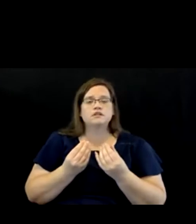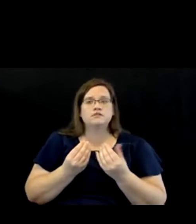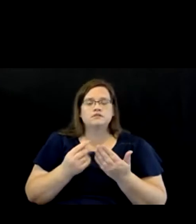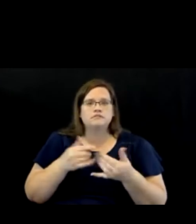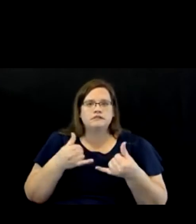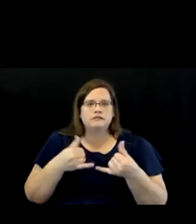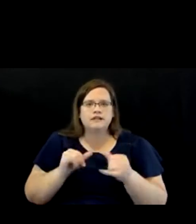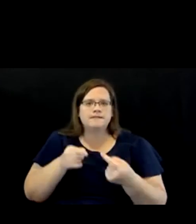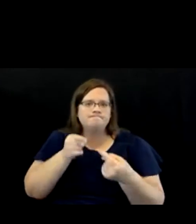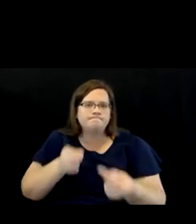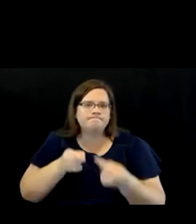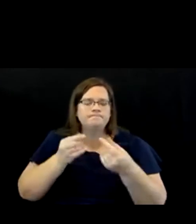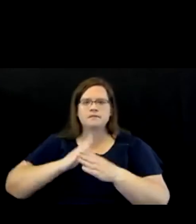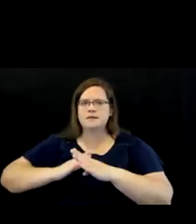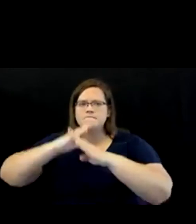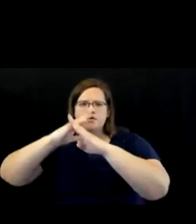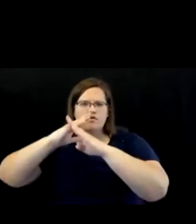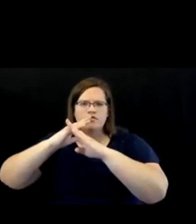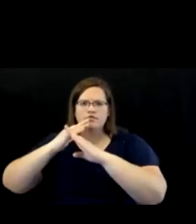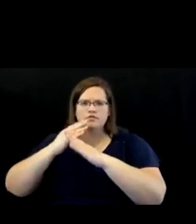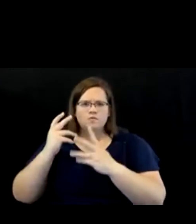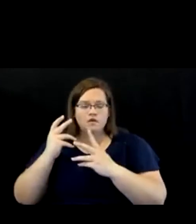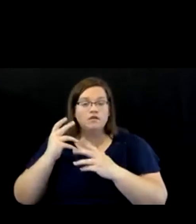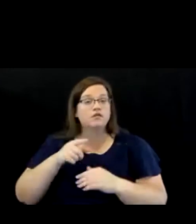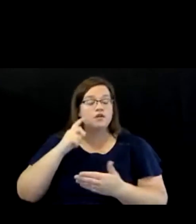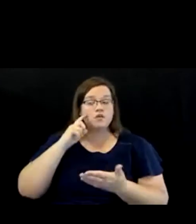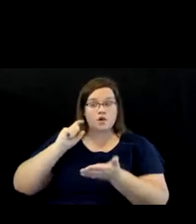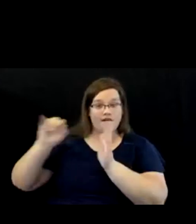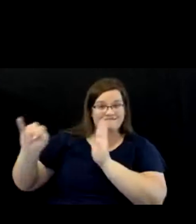. Then what we're finding is once you know that, once you know the need and